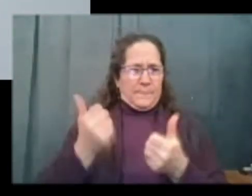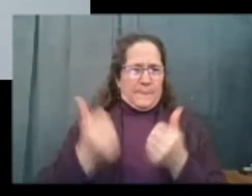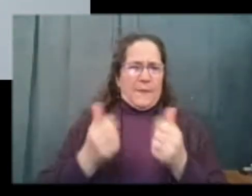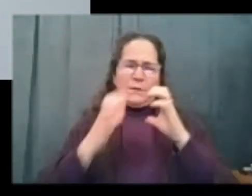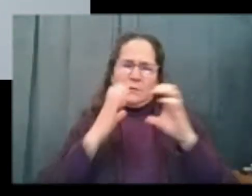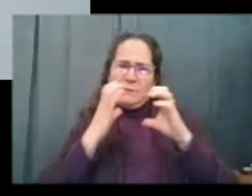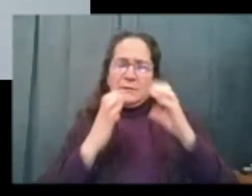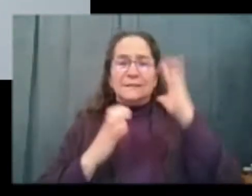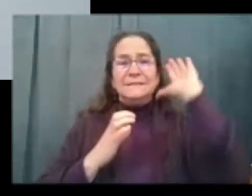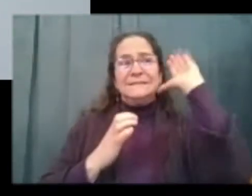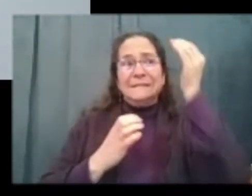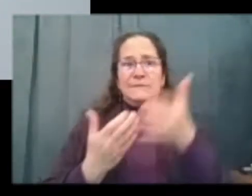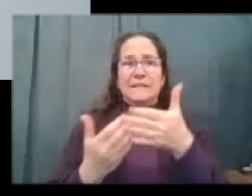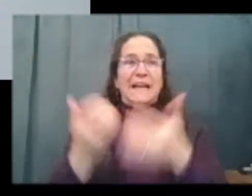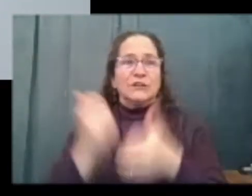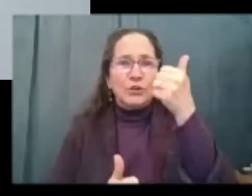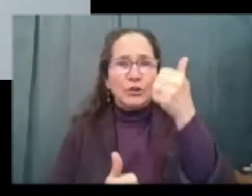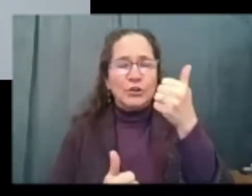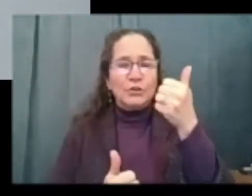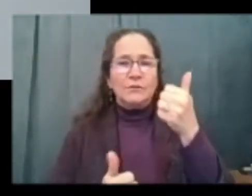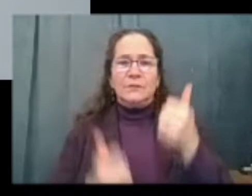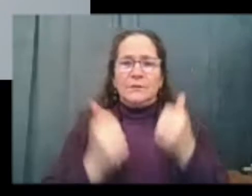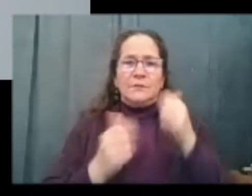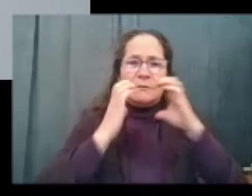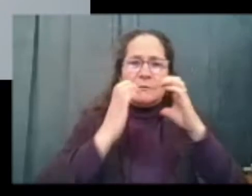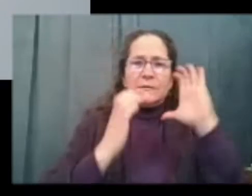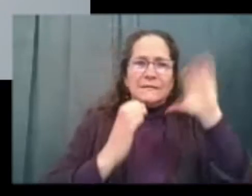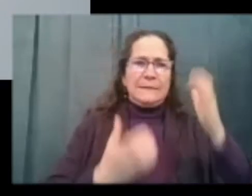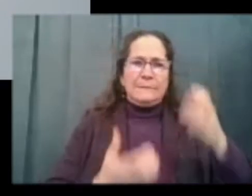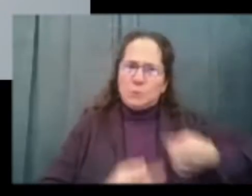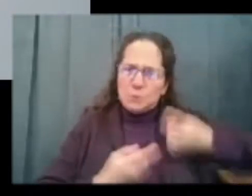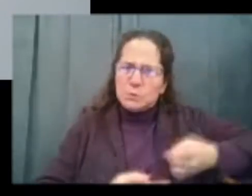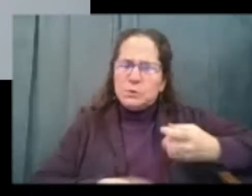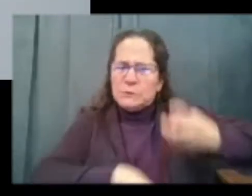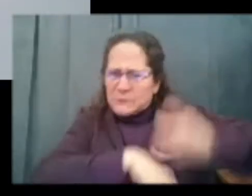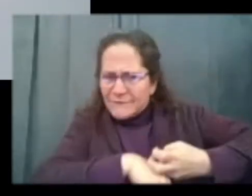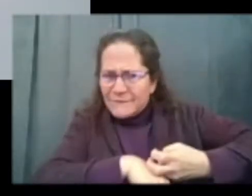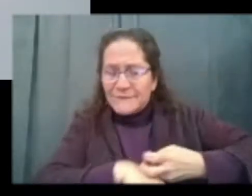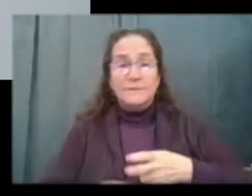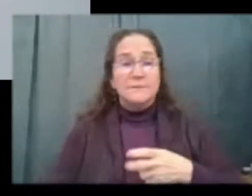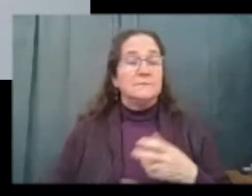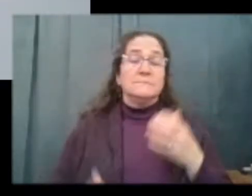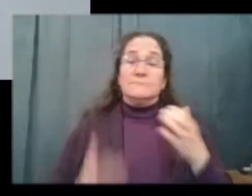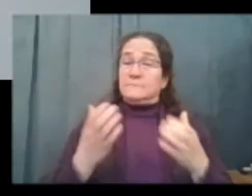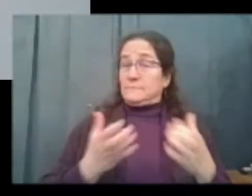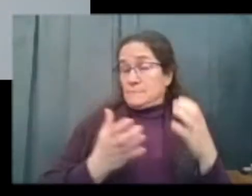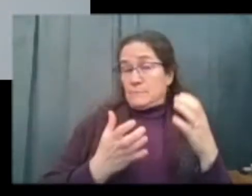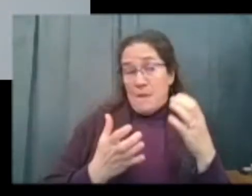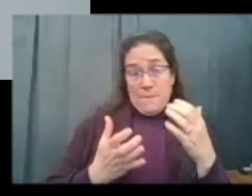They may have different communication approaches that they prefer for informal conversations,